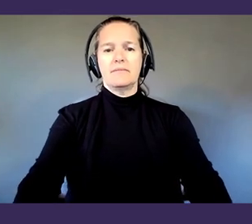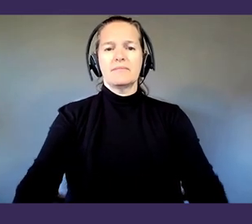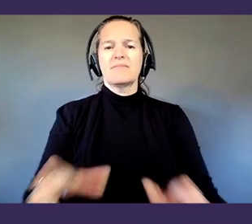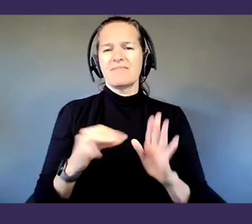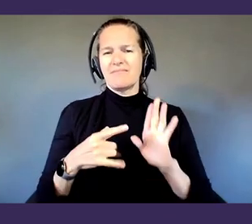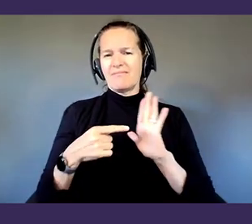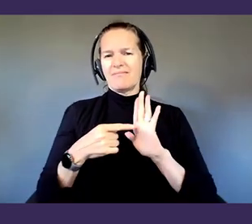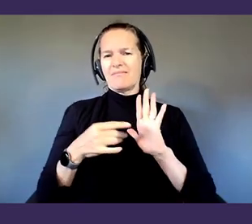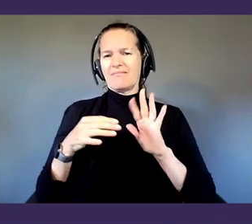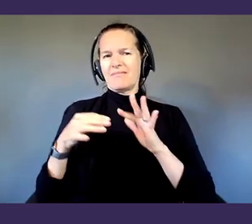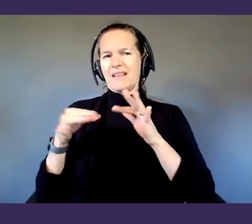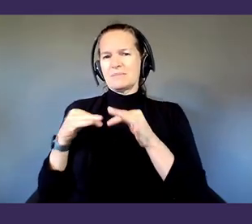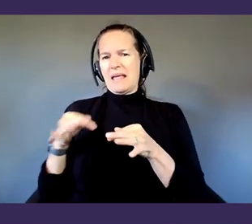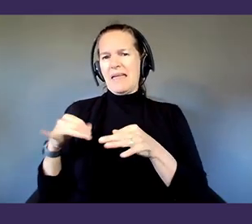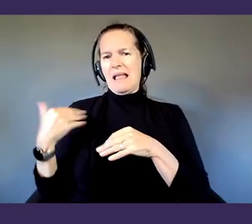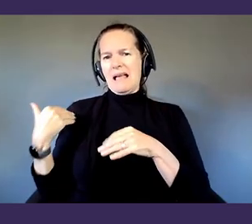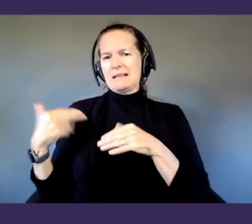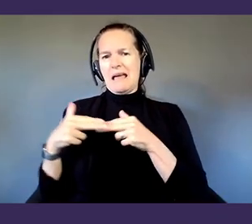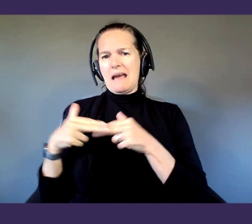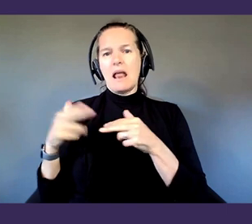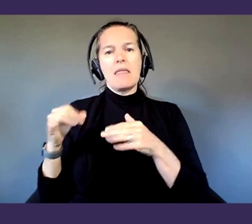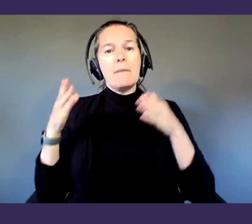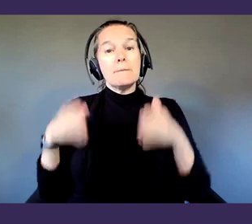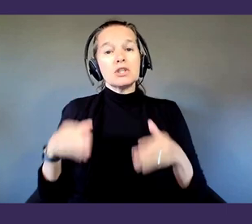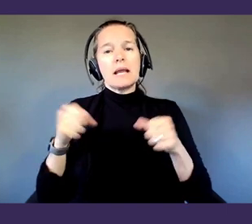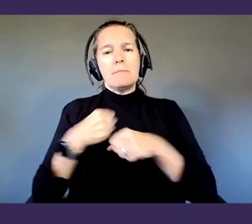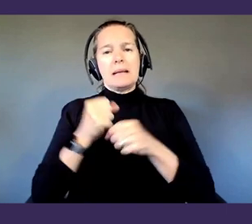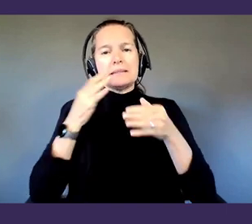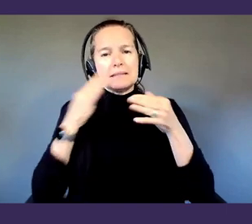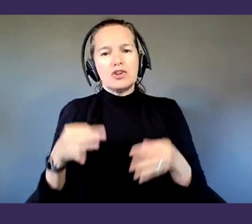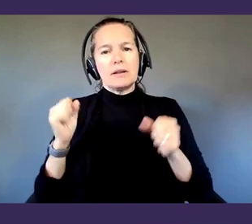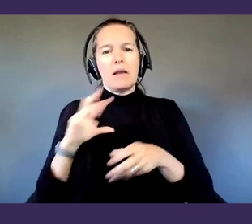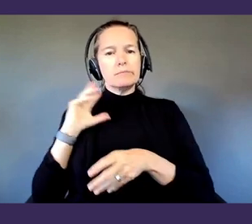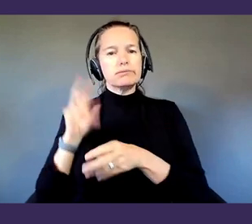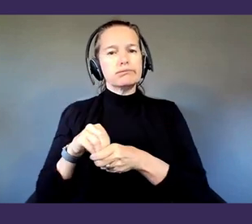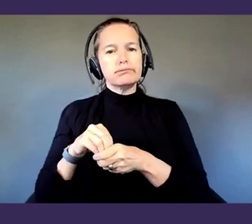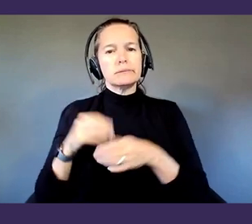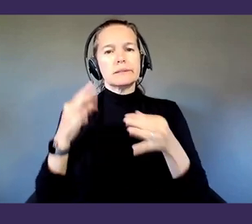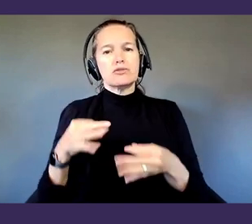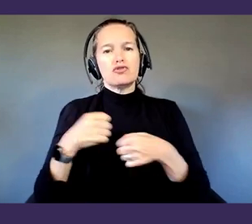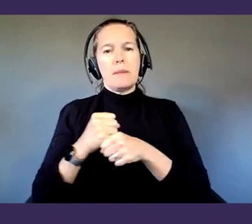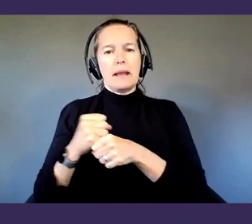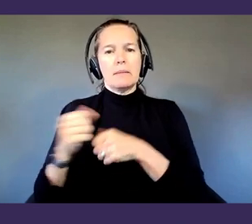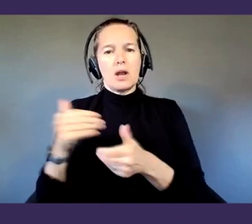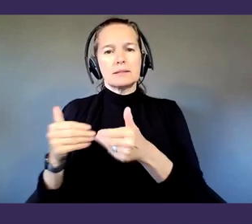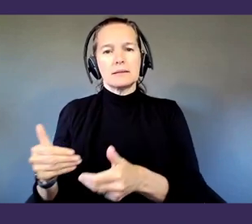to make decisions and to participate in the decision-making process. And it allows individuals with disabilities